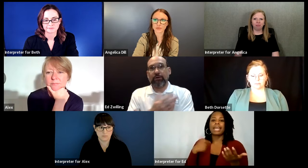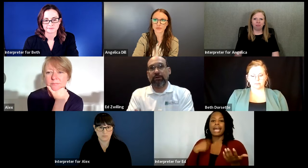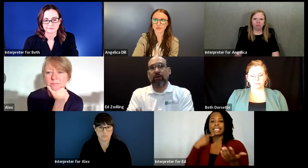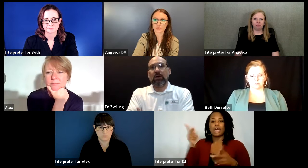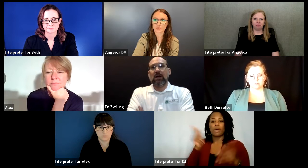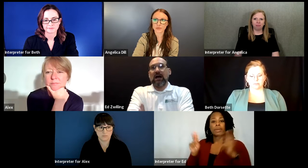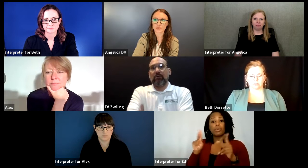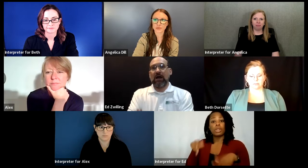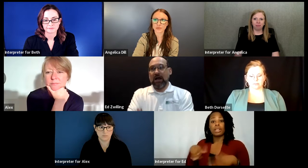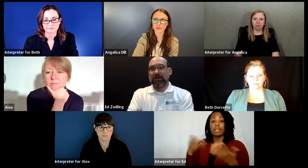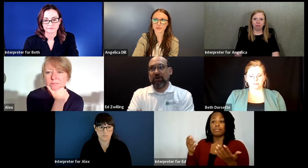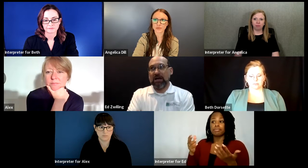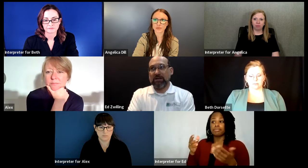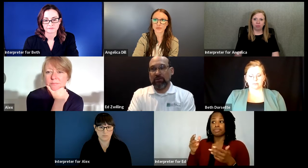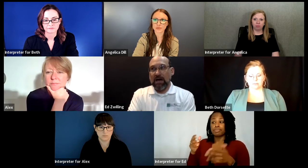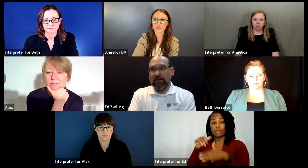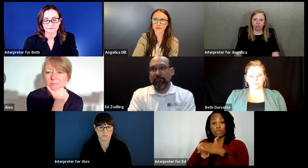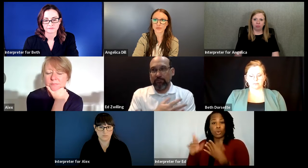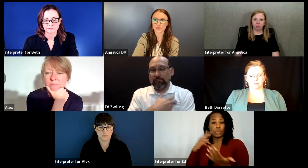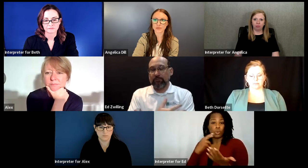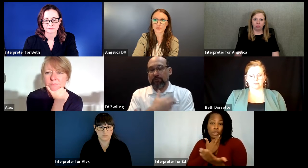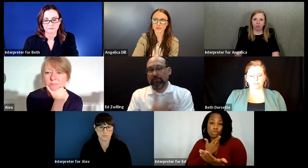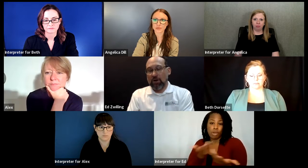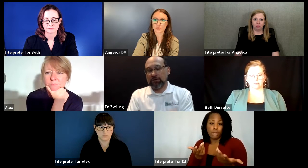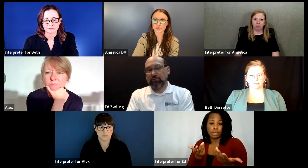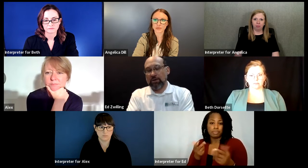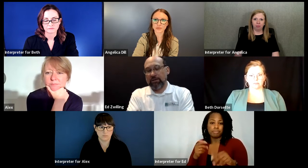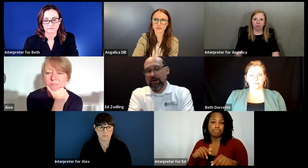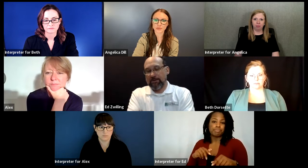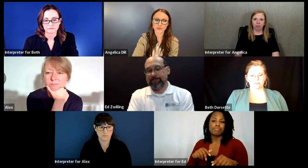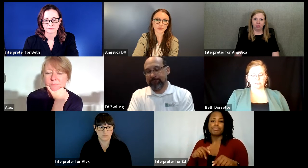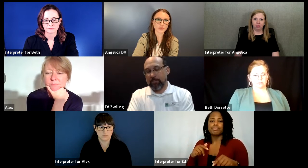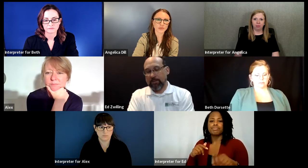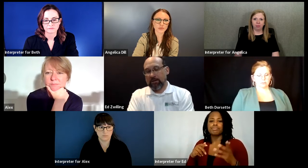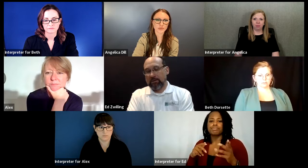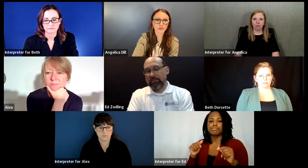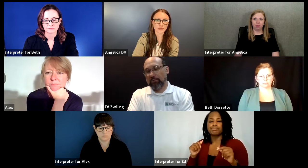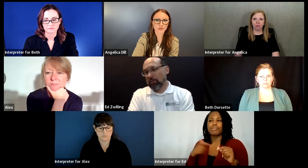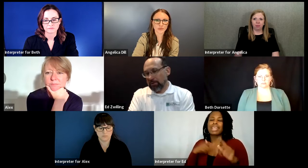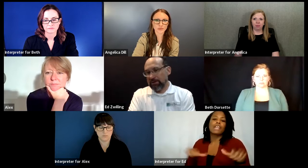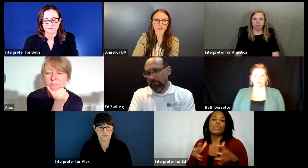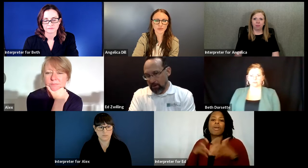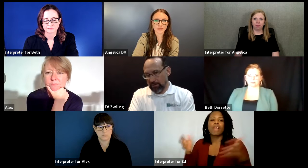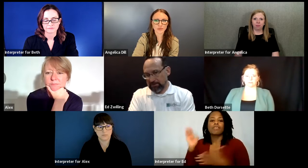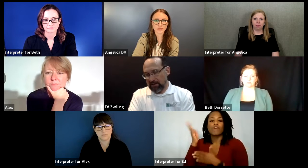I try -- I do a lot of talks with people with mobility impairments.